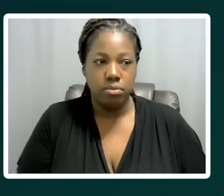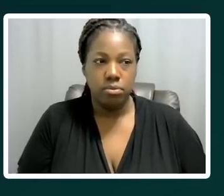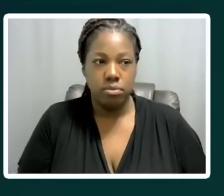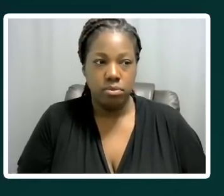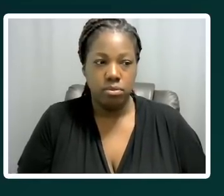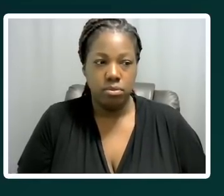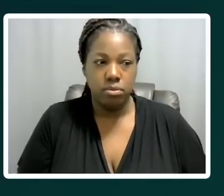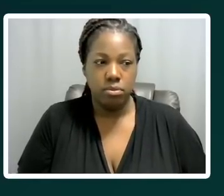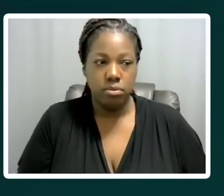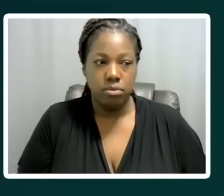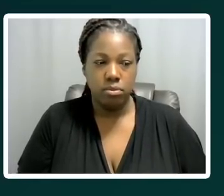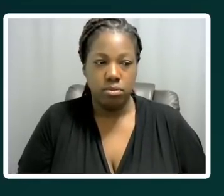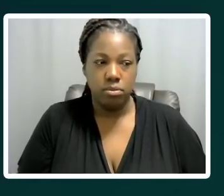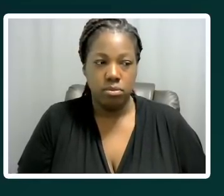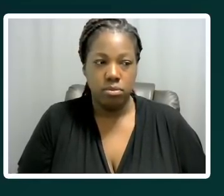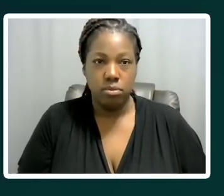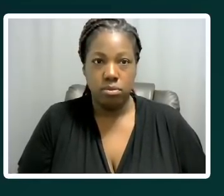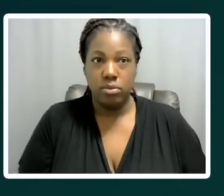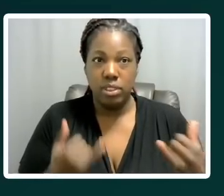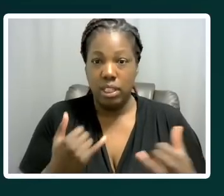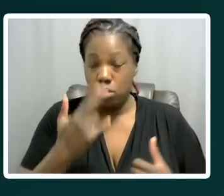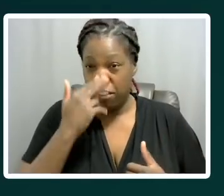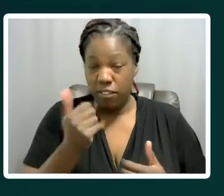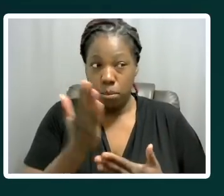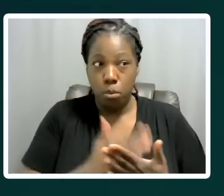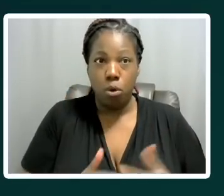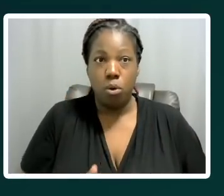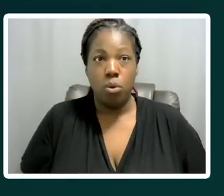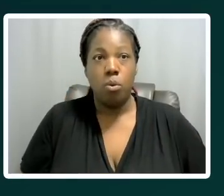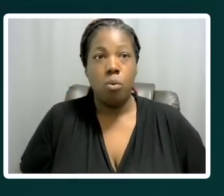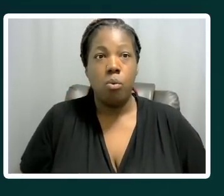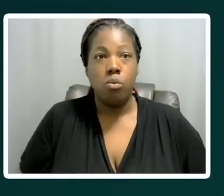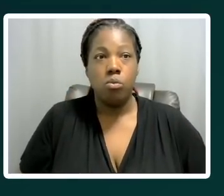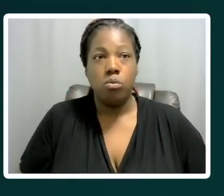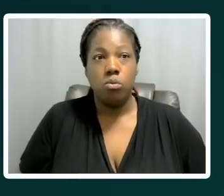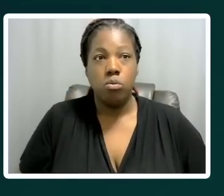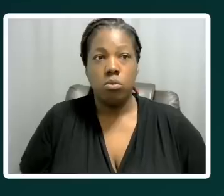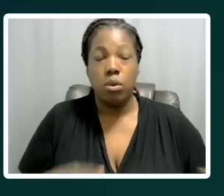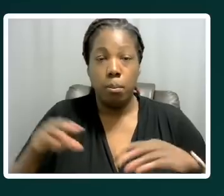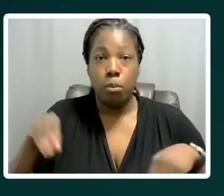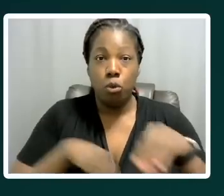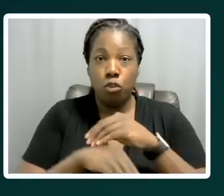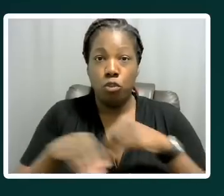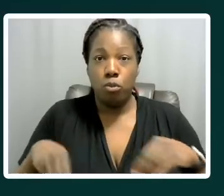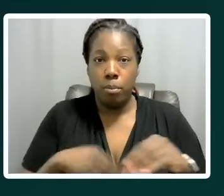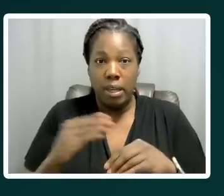And now we get into the fun part. Movement and animation. So, this often happens much later